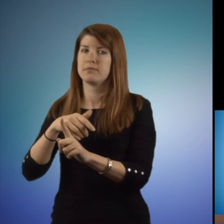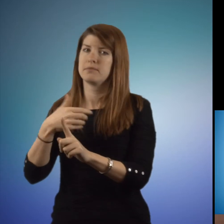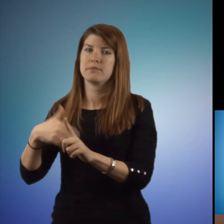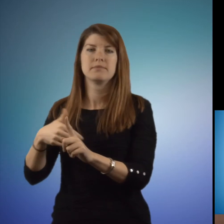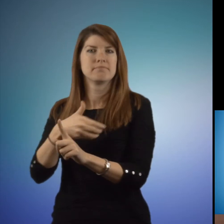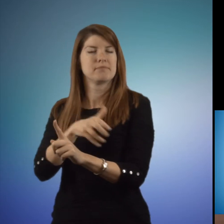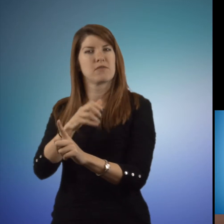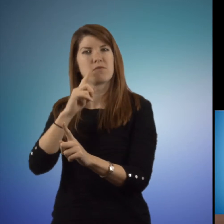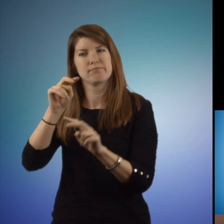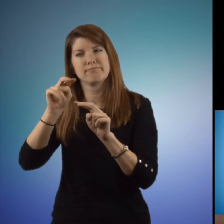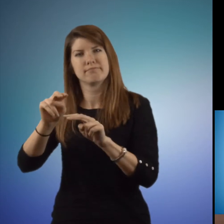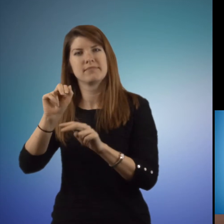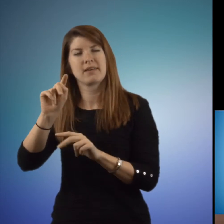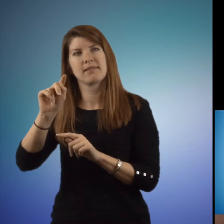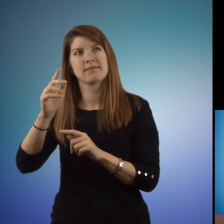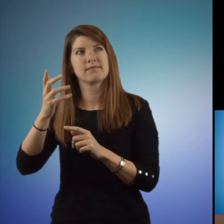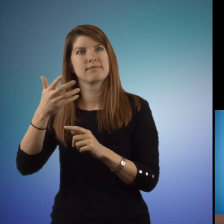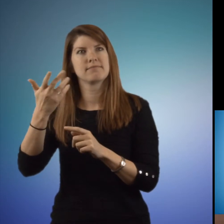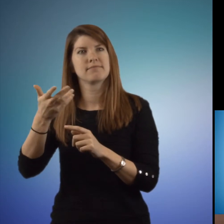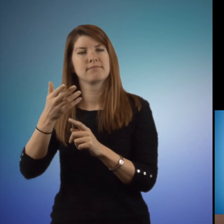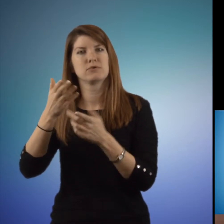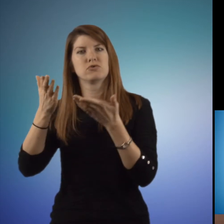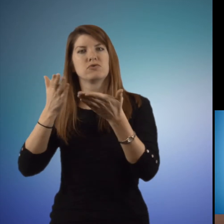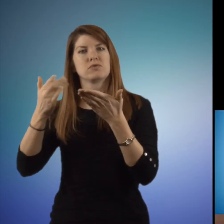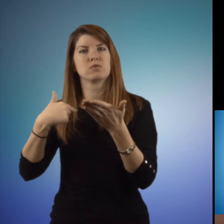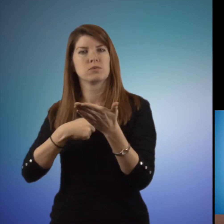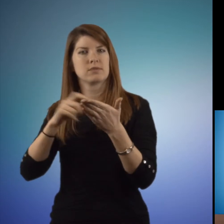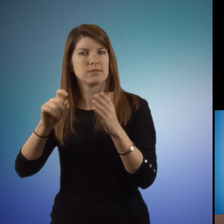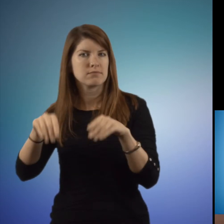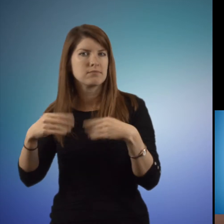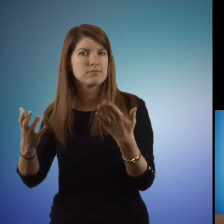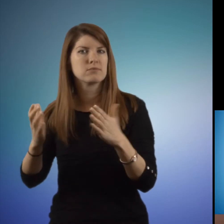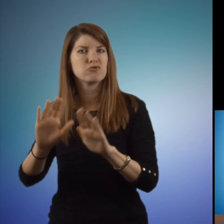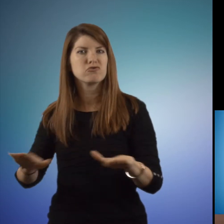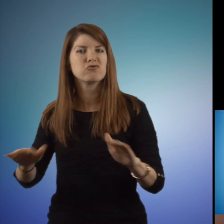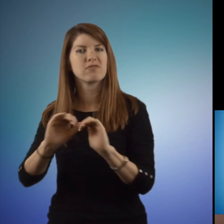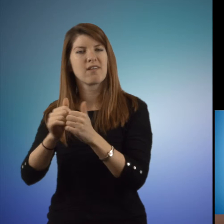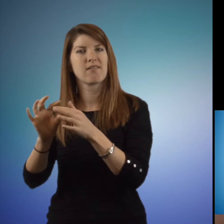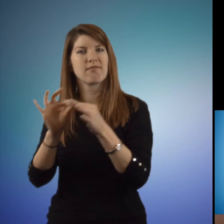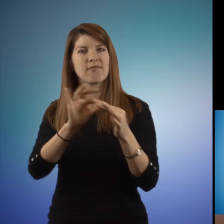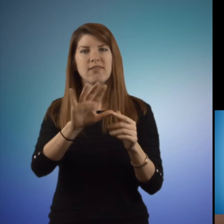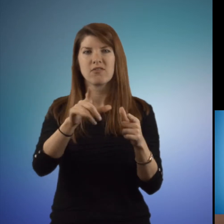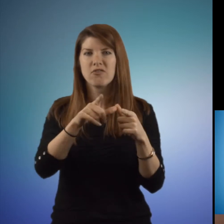to look at the services that we need to provide our children and how they relate to their language and communication.